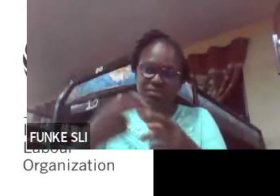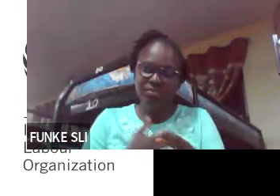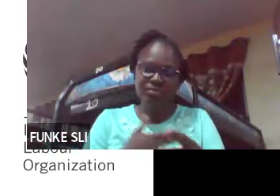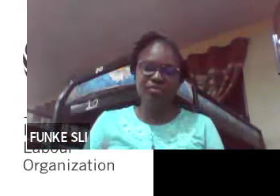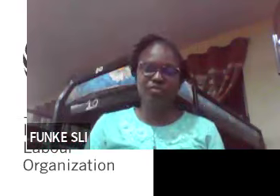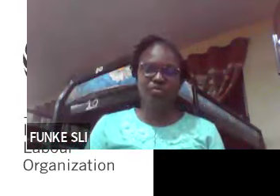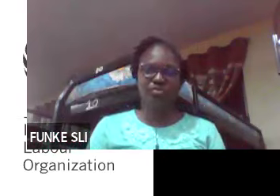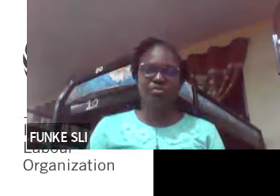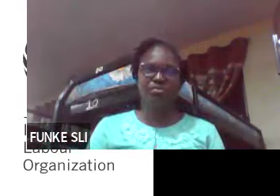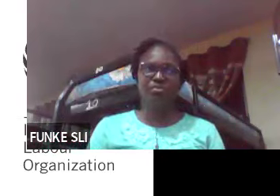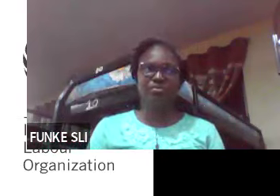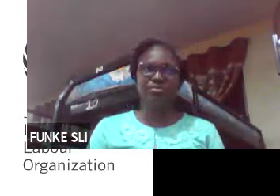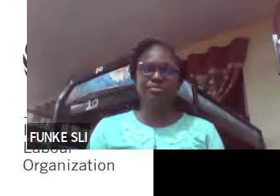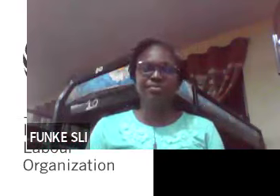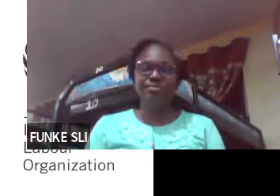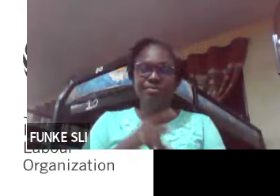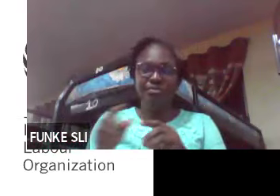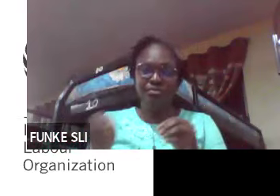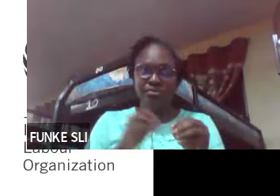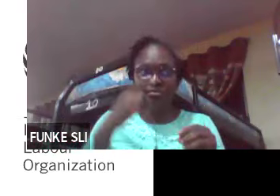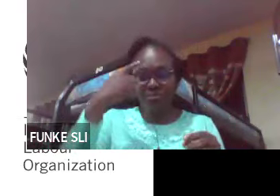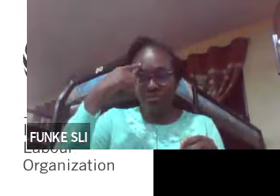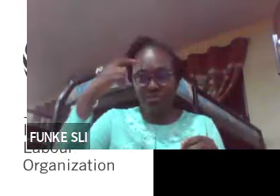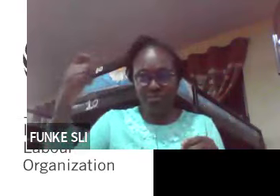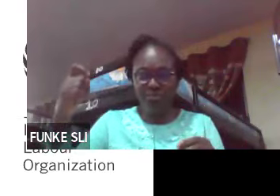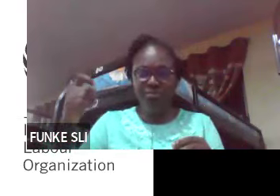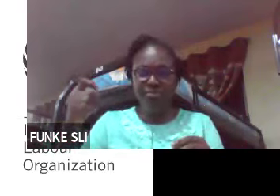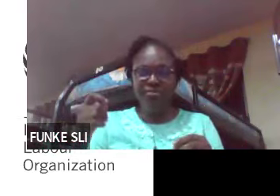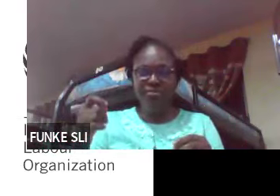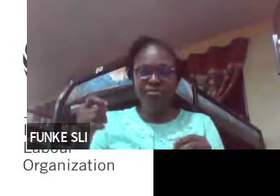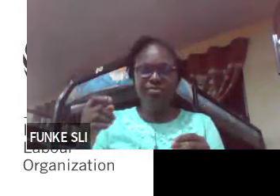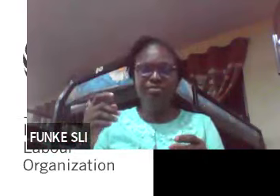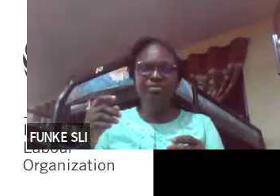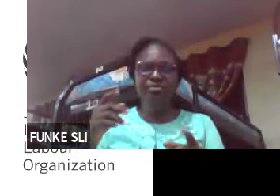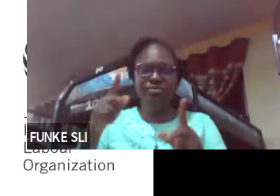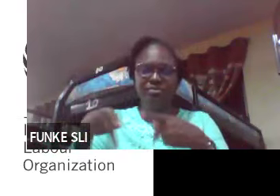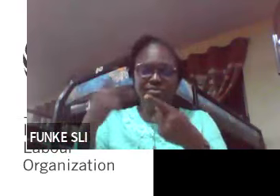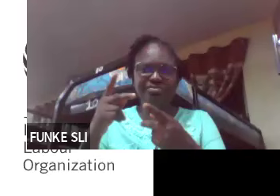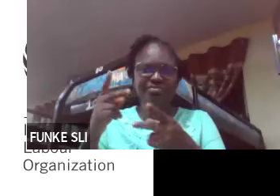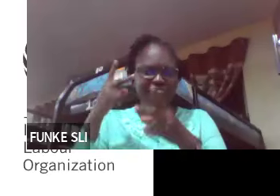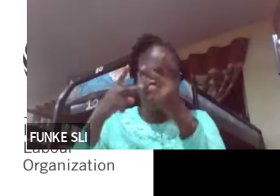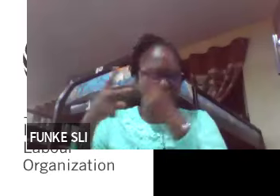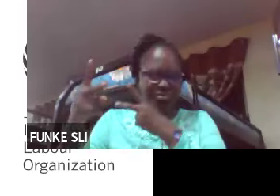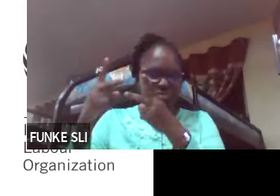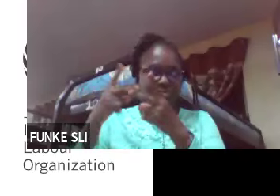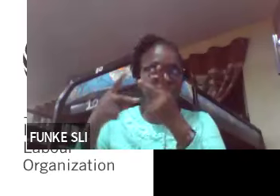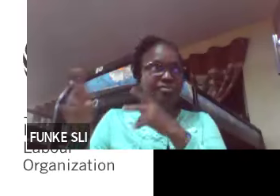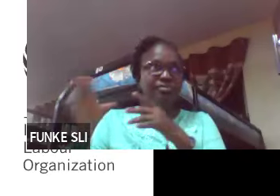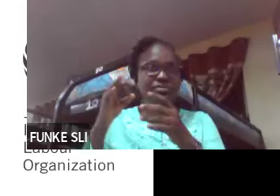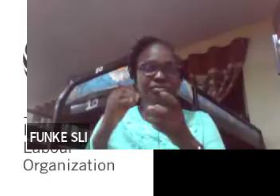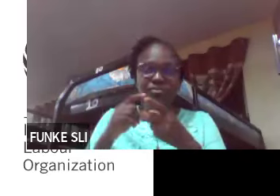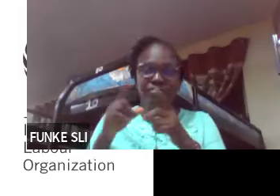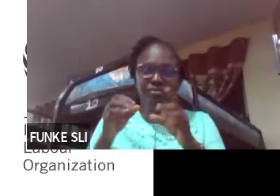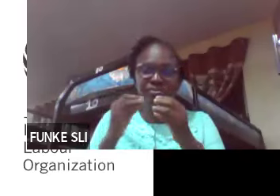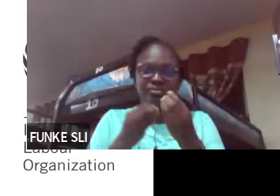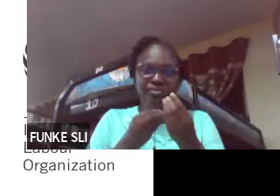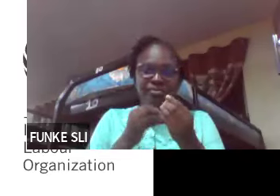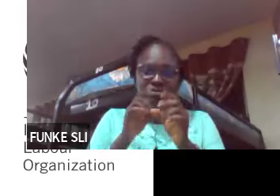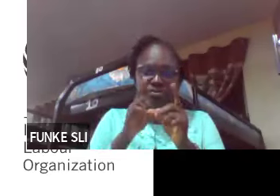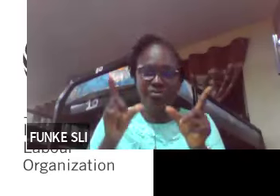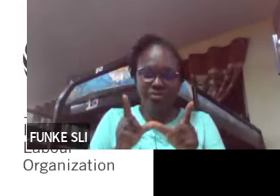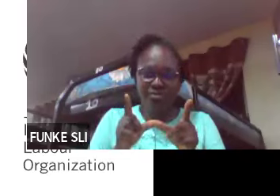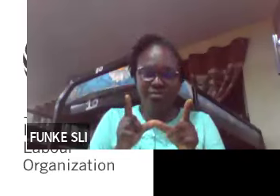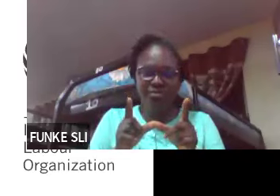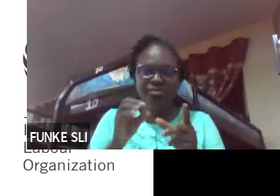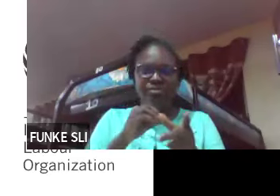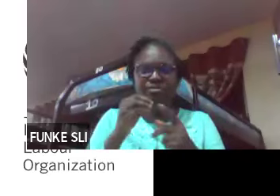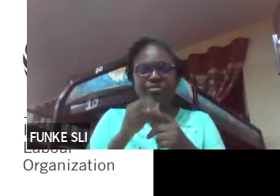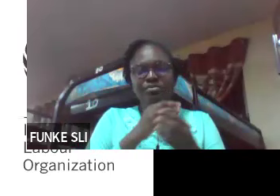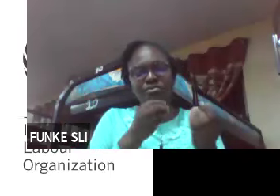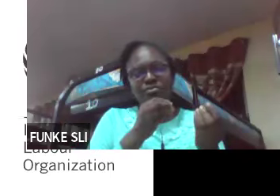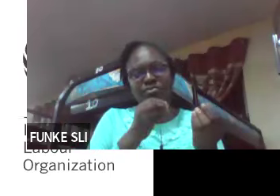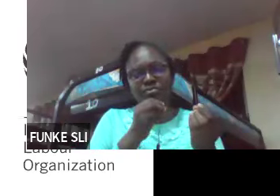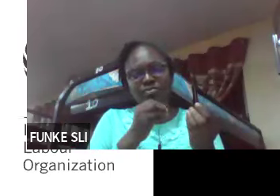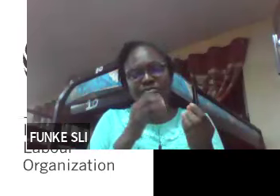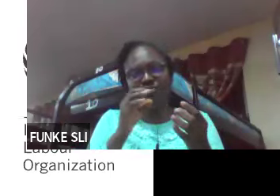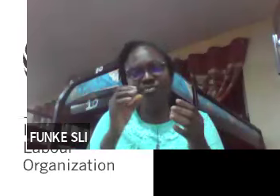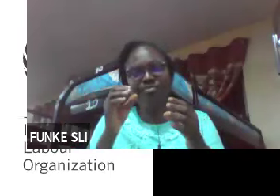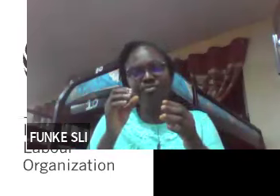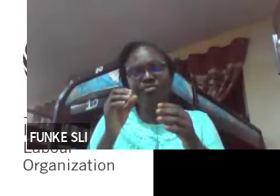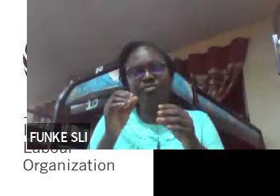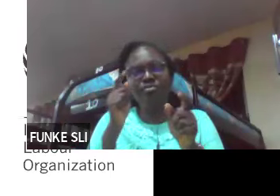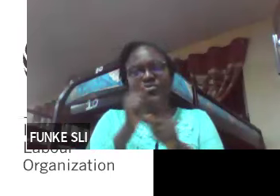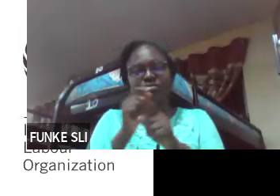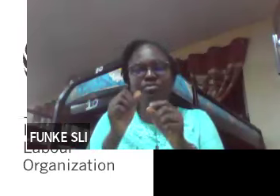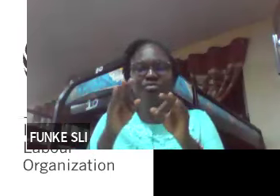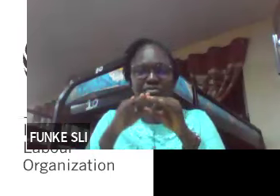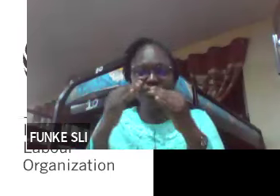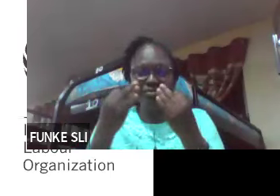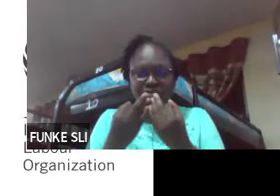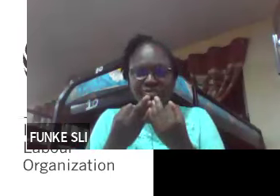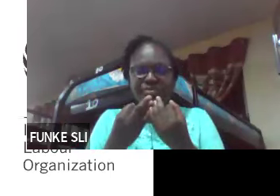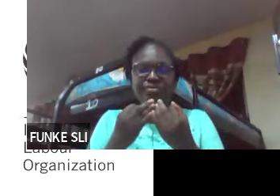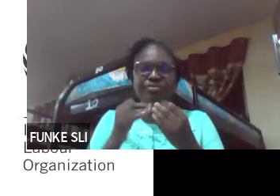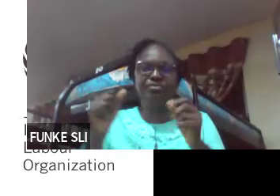Dotun Akinseinde: Okay, when you are putting your dream, please give us the projected size of what you want to do. Do you want to feed your locality. Do you want to feed your area, your tribe? Or do you want to feed the nation?